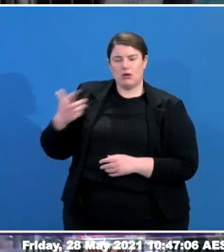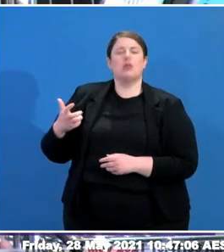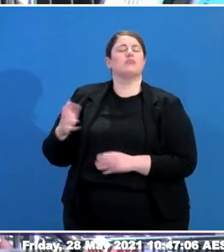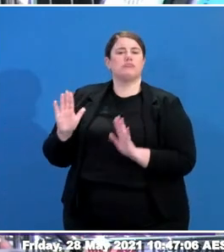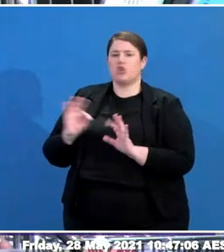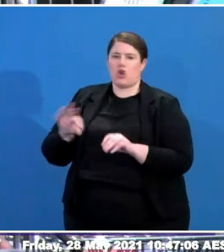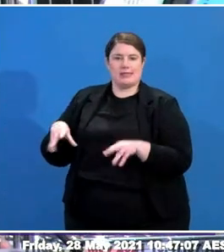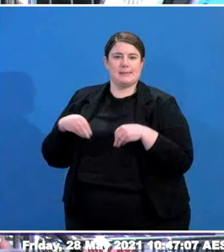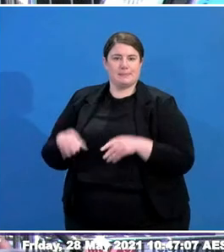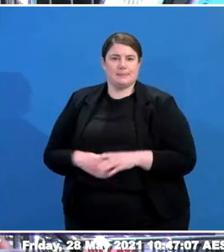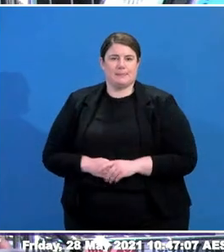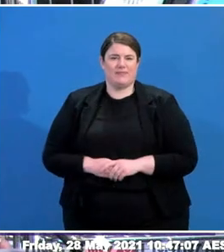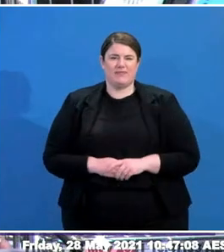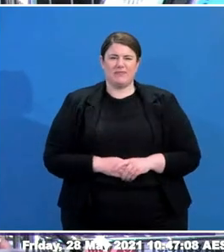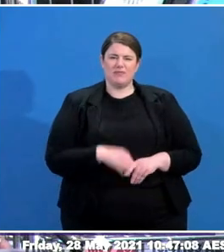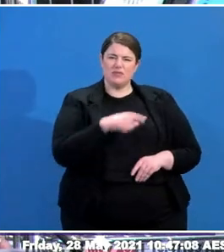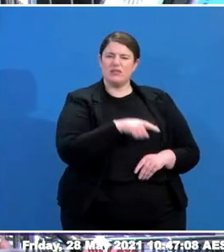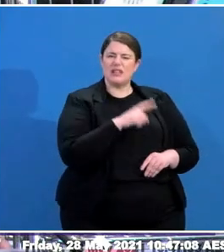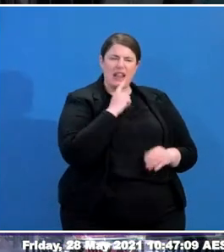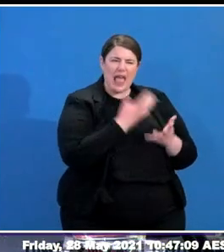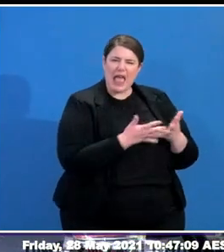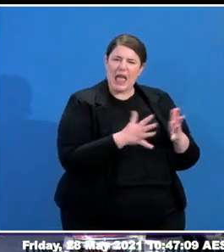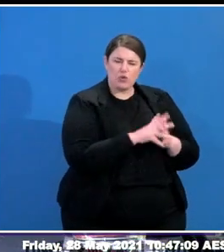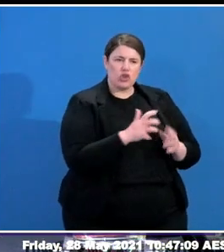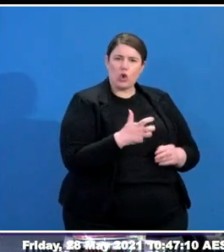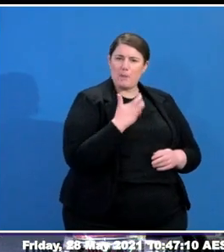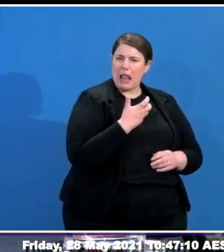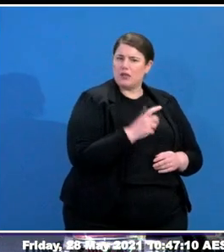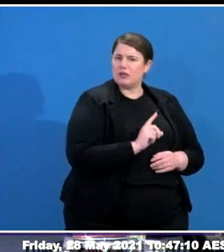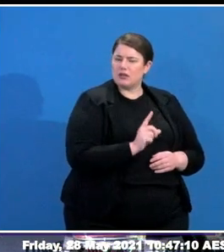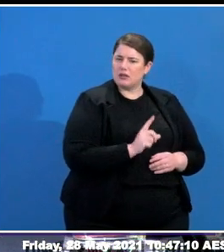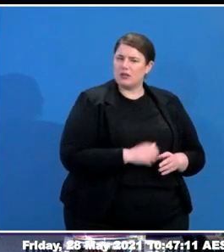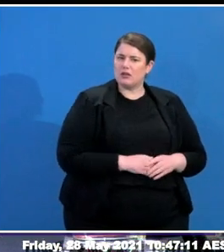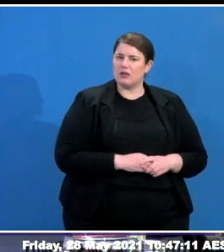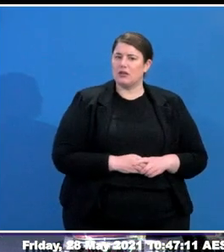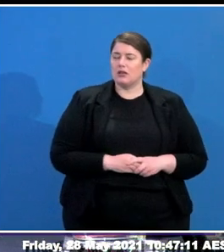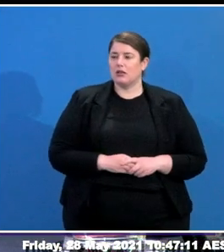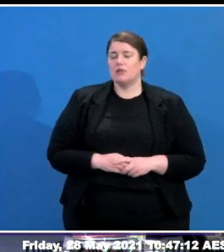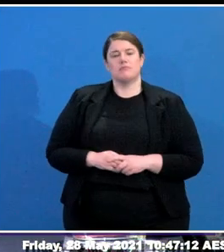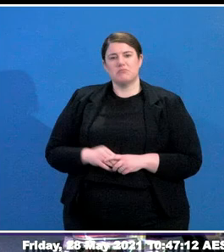What was it about the nature of those complaints? Well, the nature --- it was the way in which they were done.